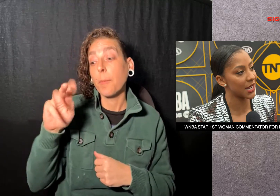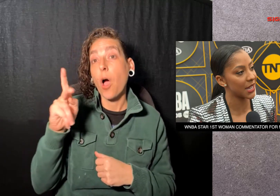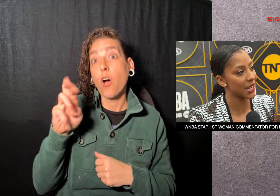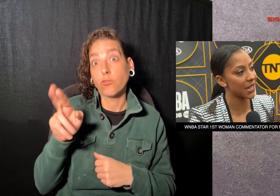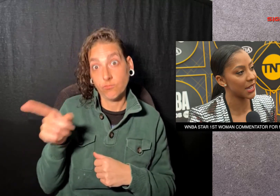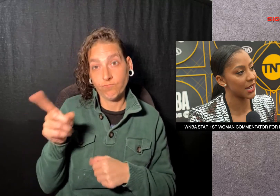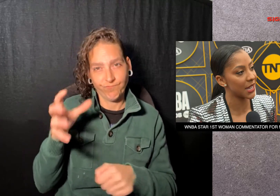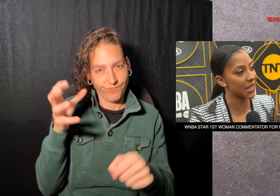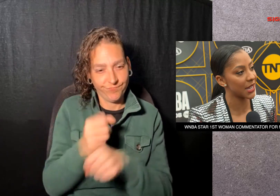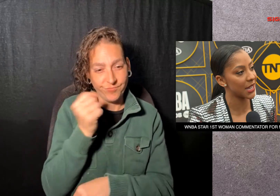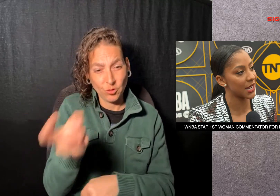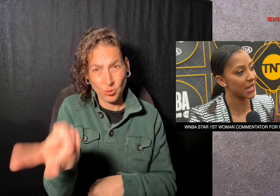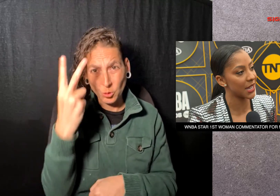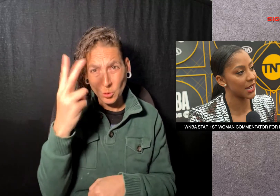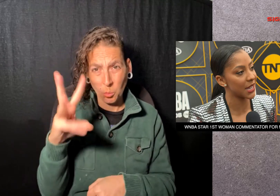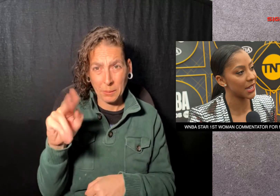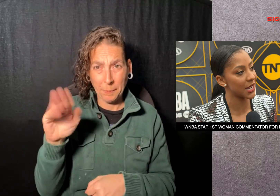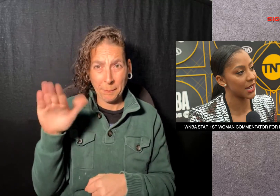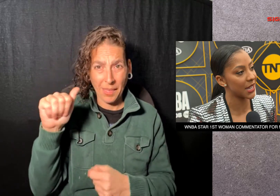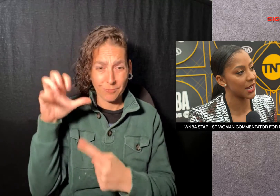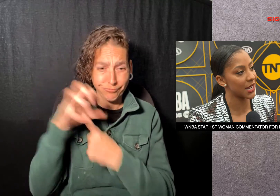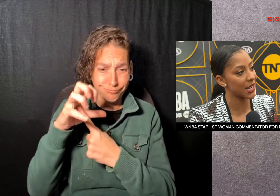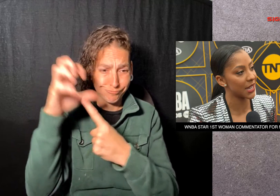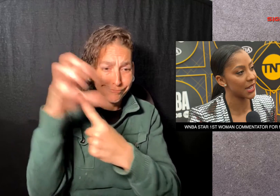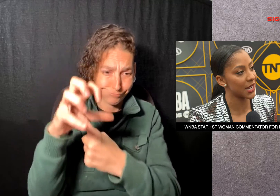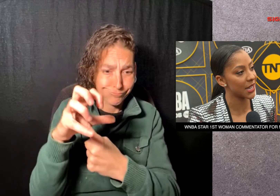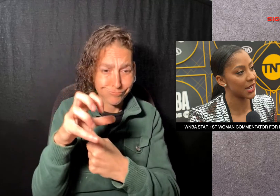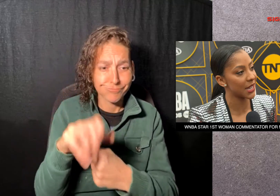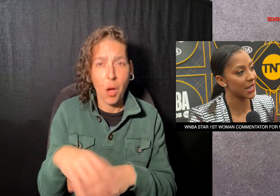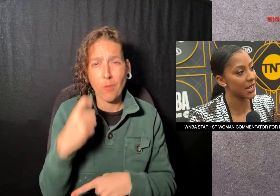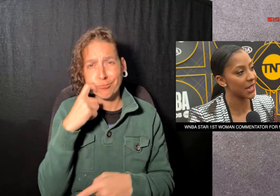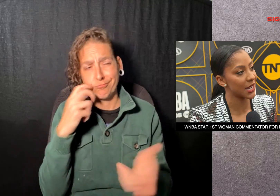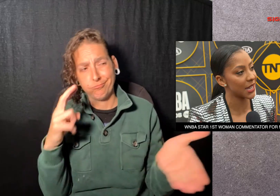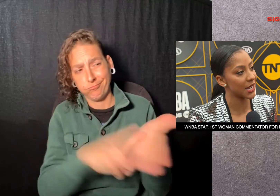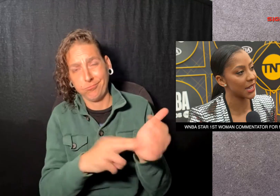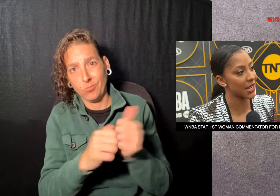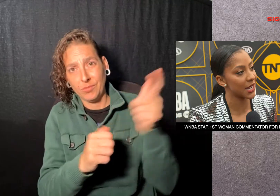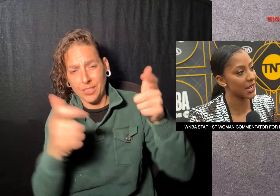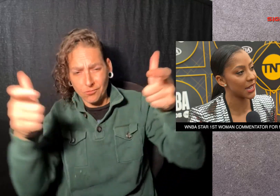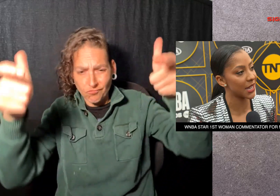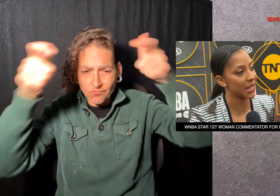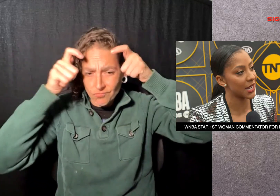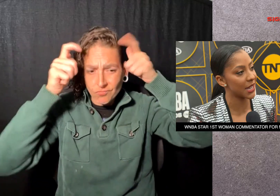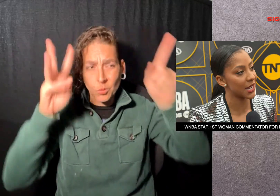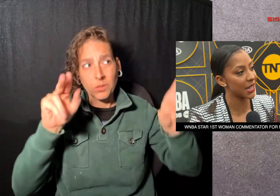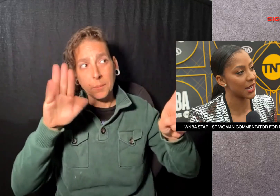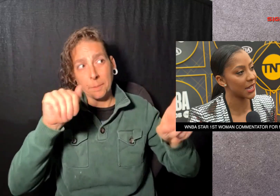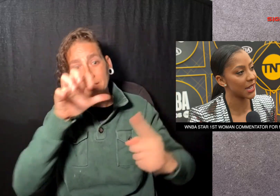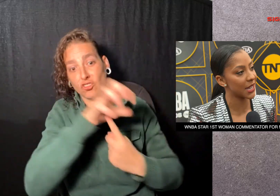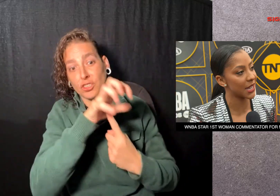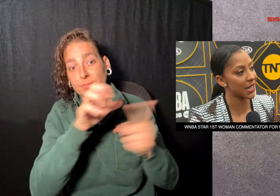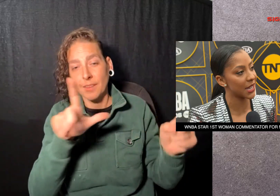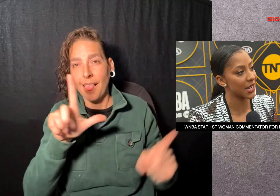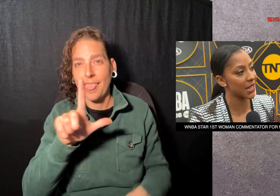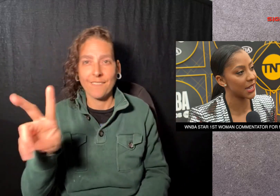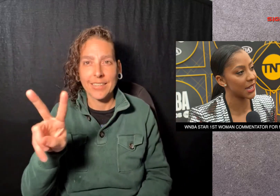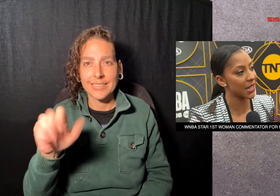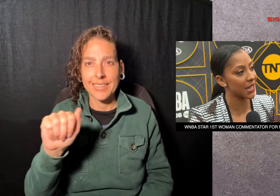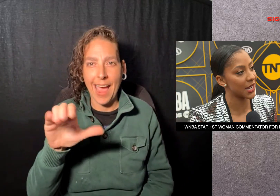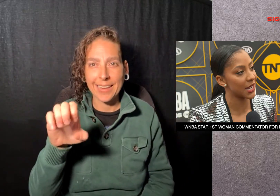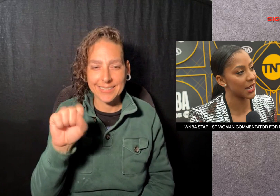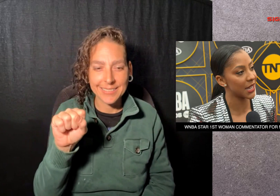won two WNBA titles and recently signed with the reigning WNBA champs the Las Vegas Aces